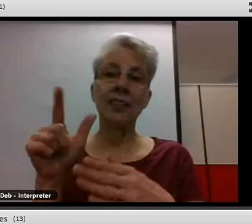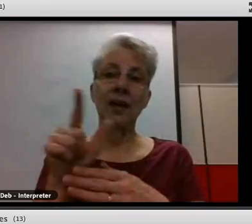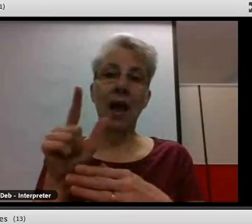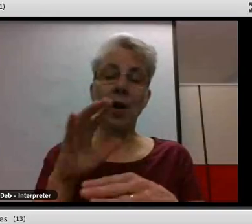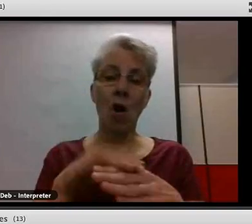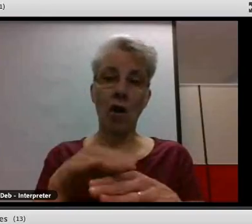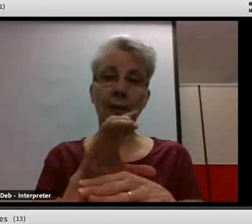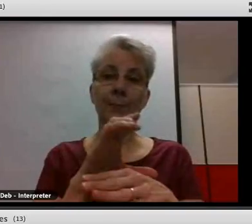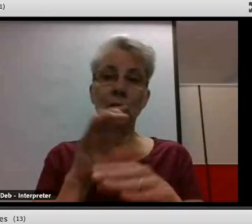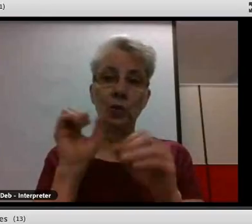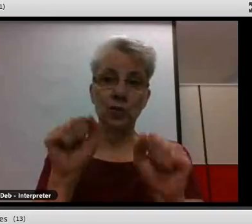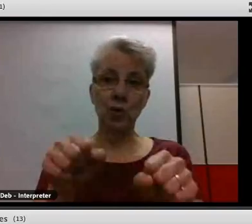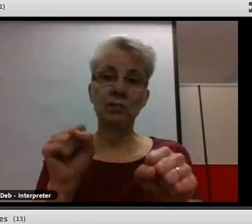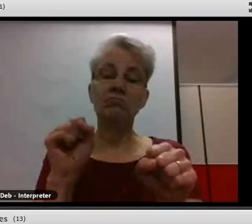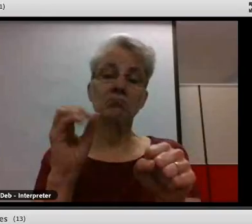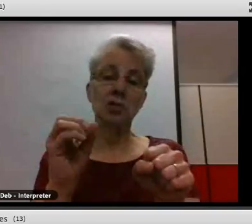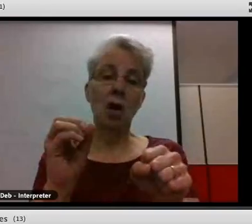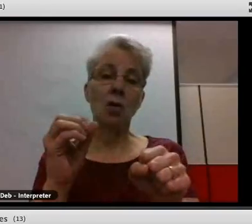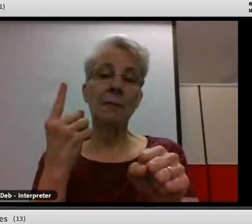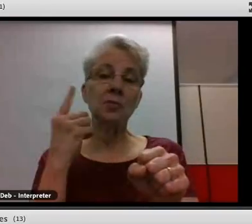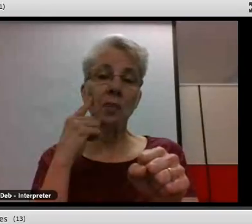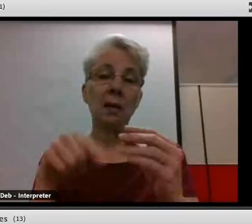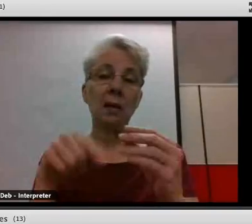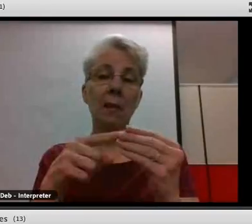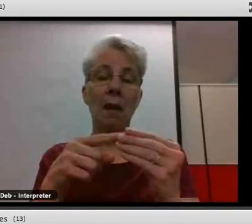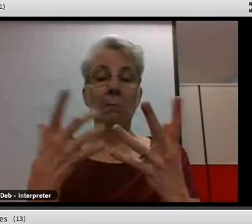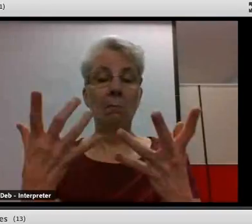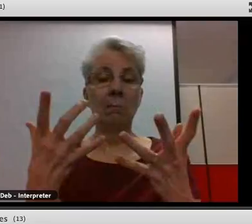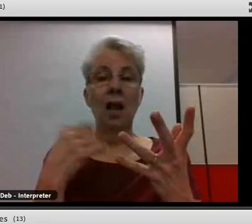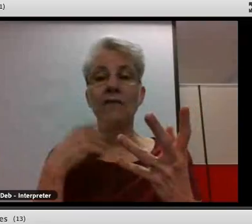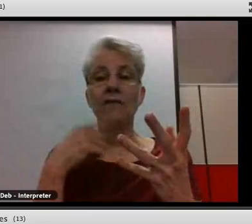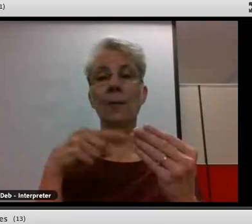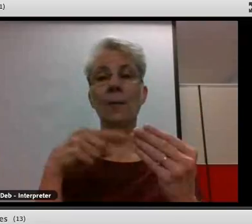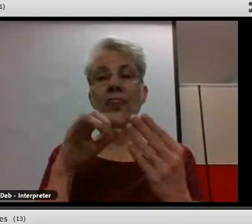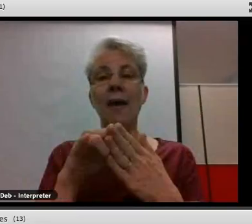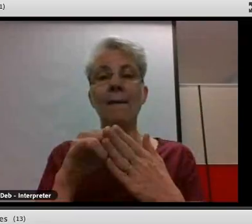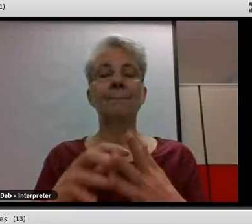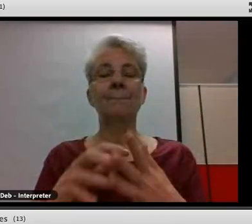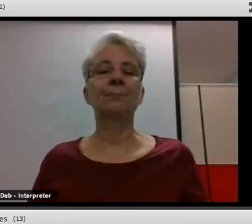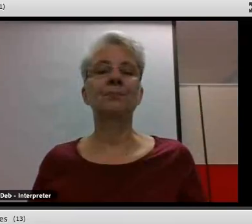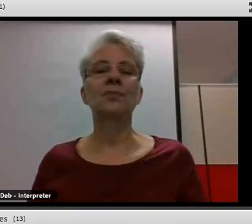How can they get access to the ideas that they need if they can't access your website